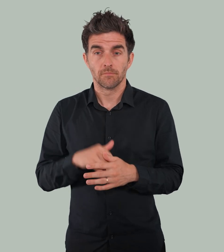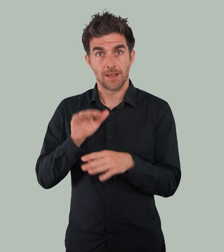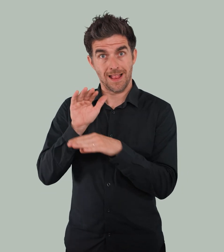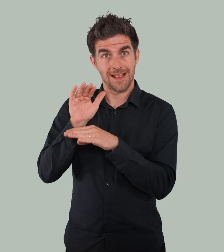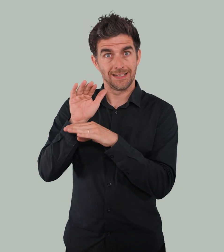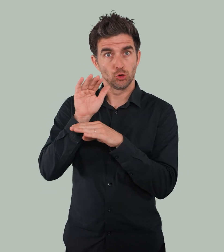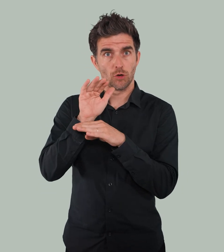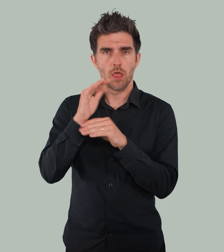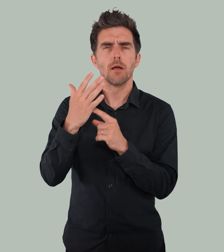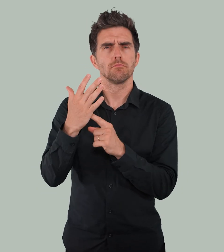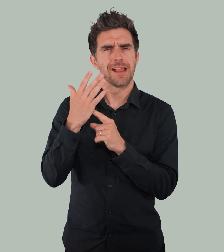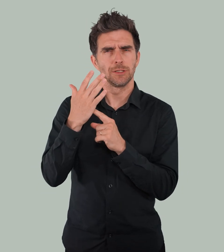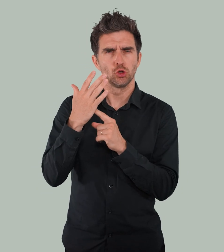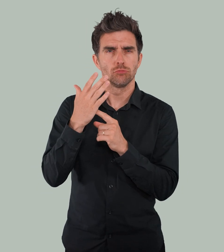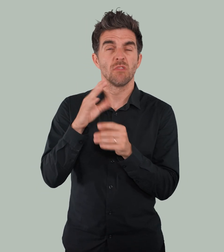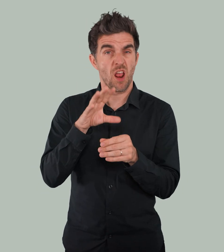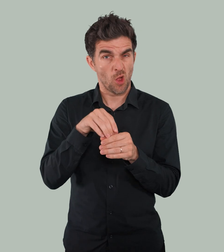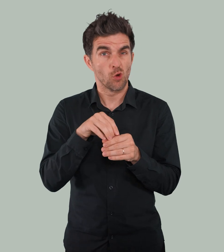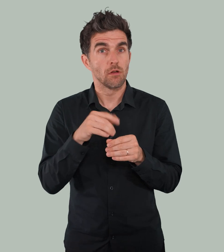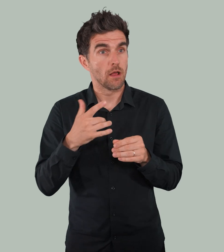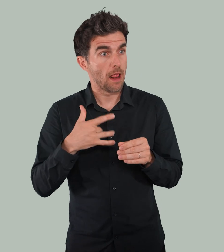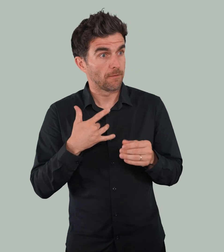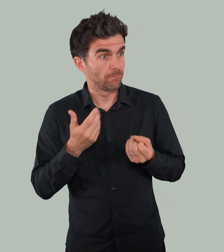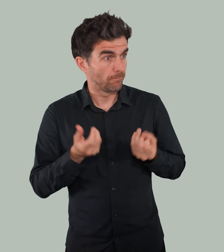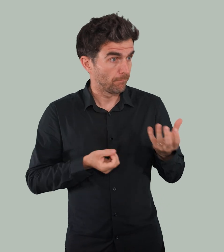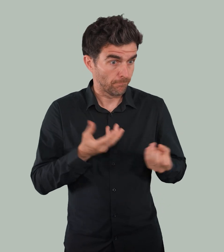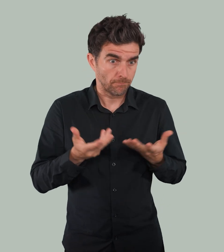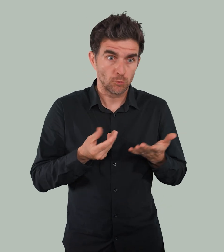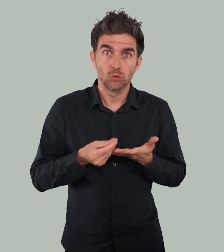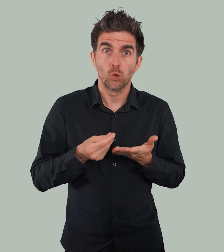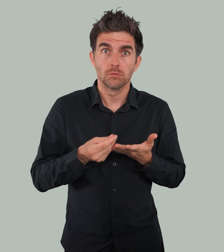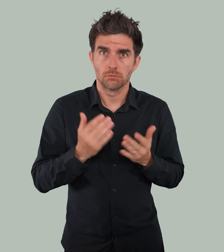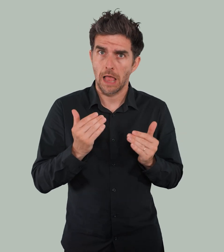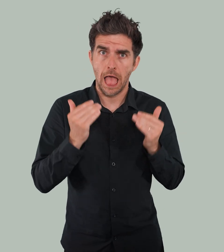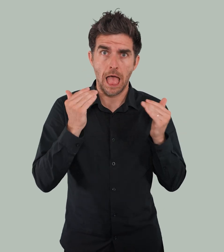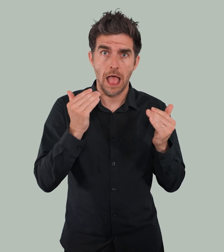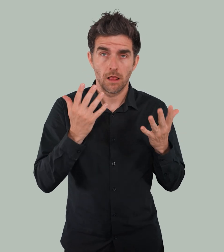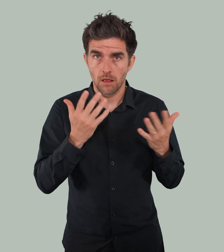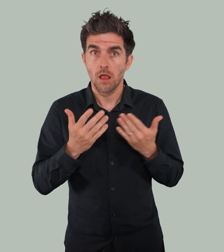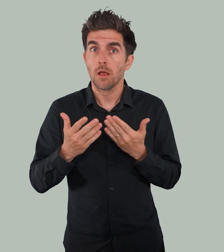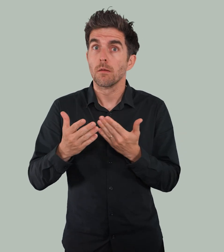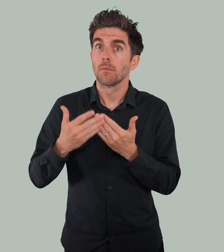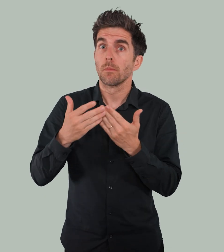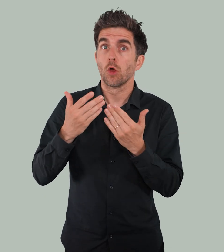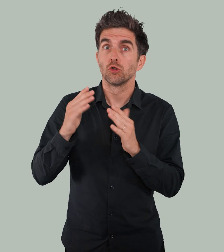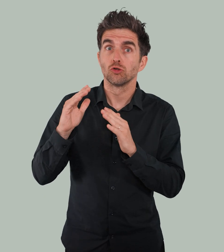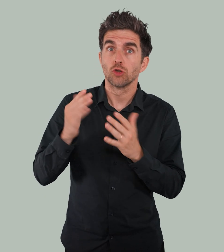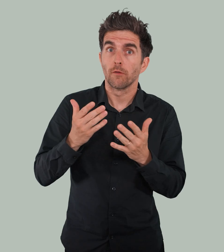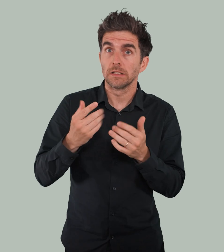External pressures, including rising living costs and increasing service